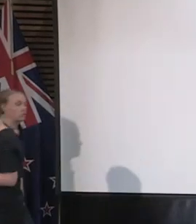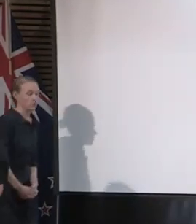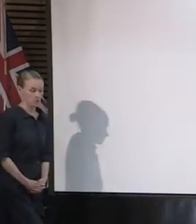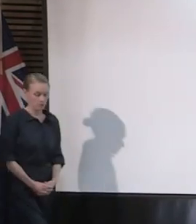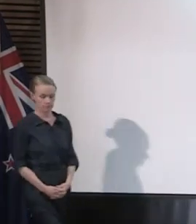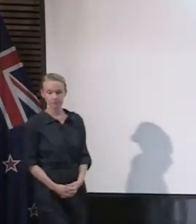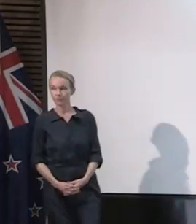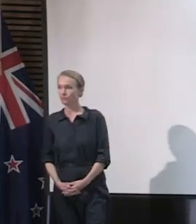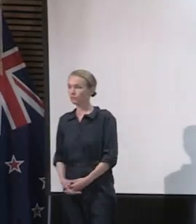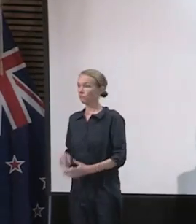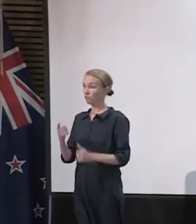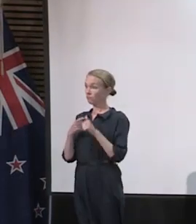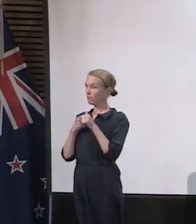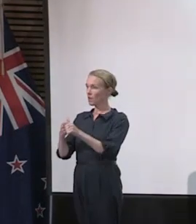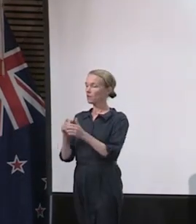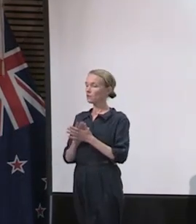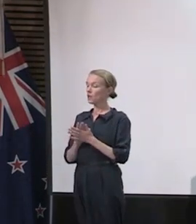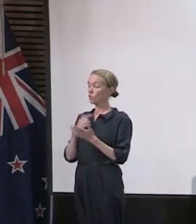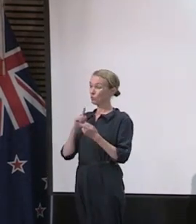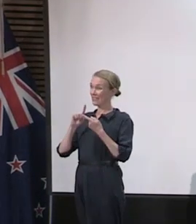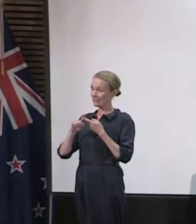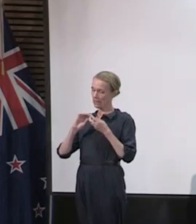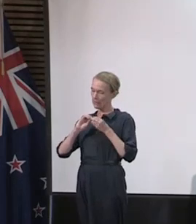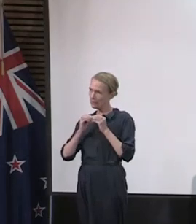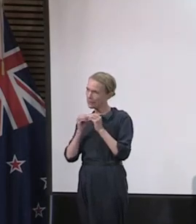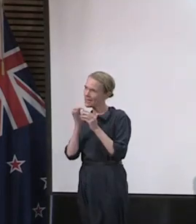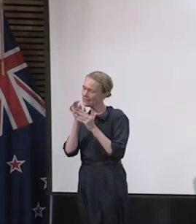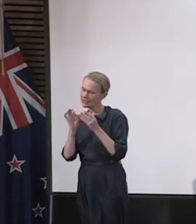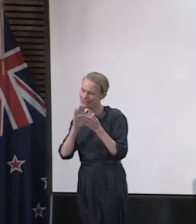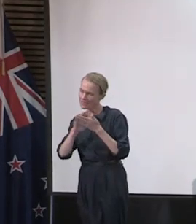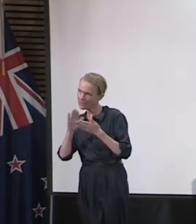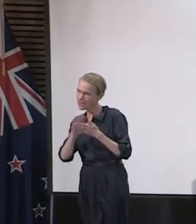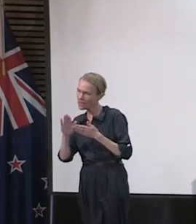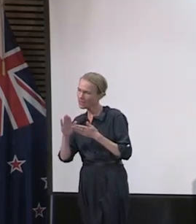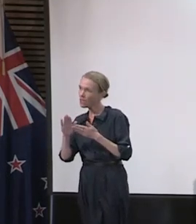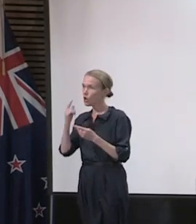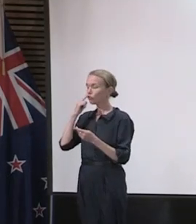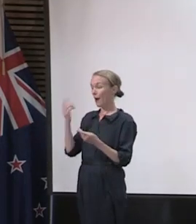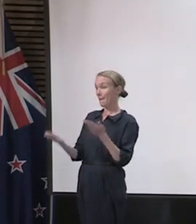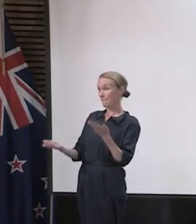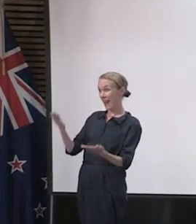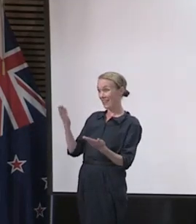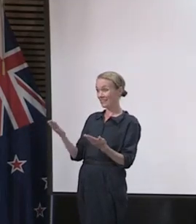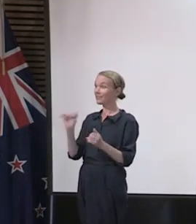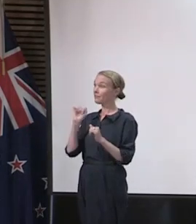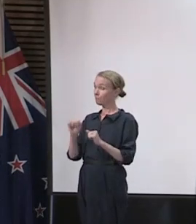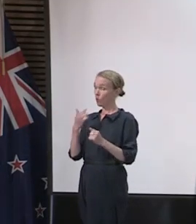restrictions? I would not pre-empt - we are still working through on how we can